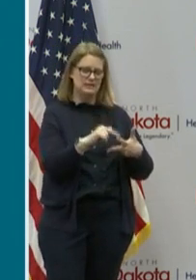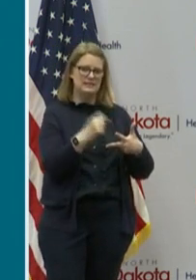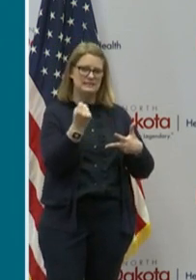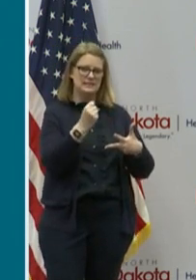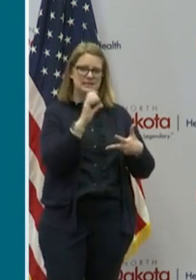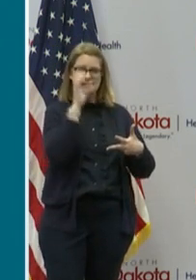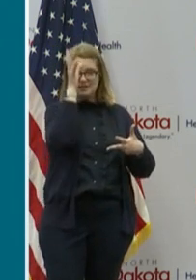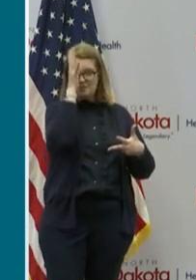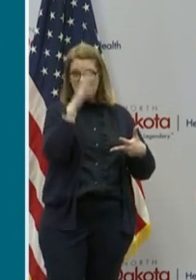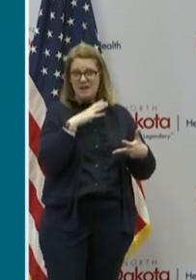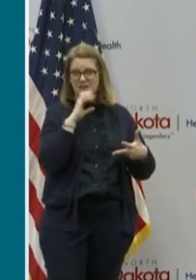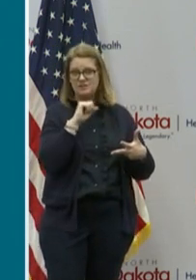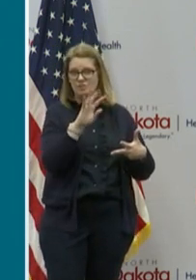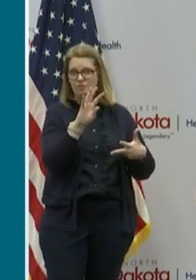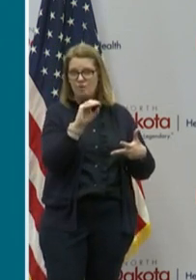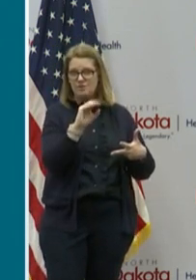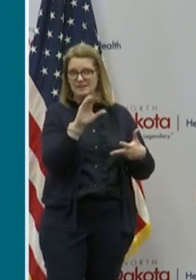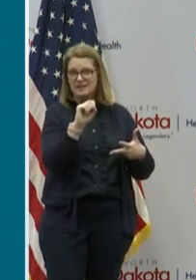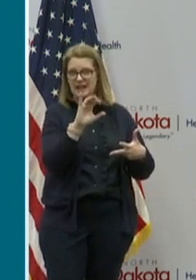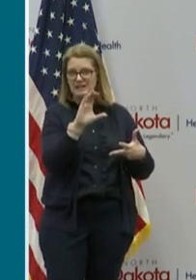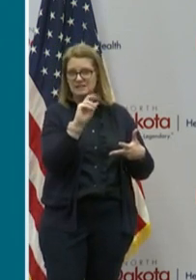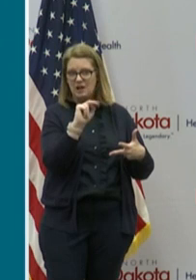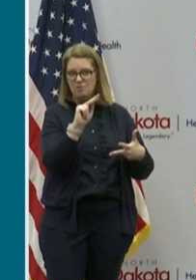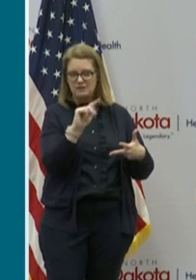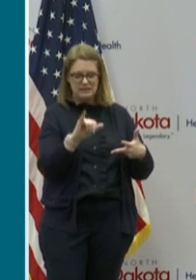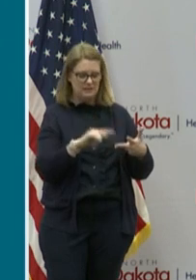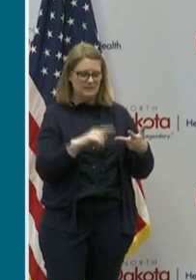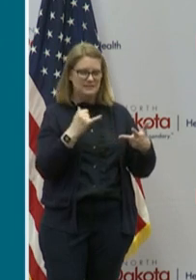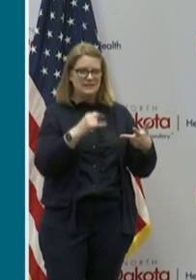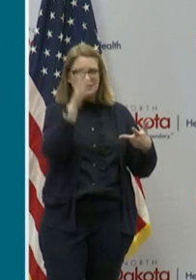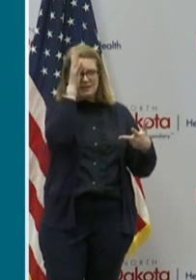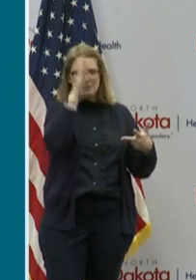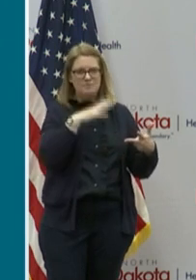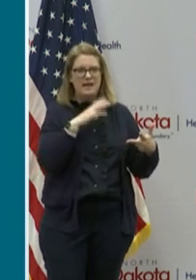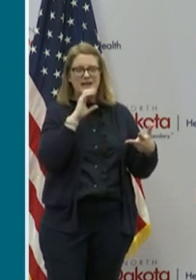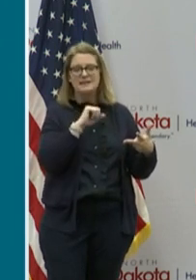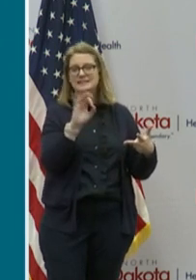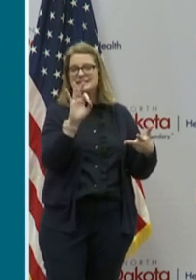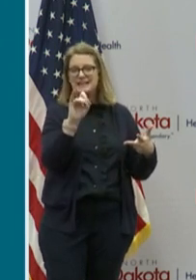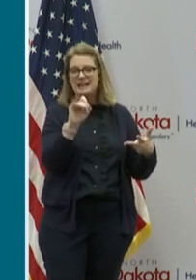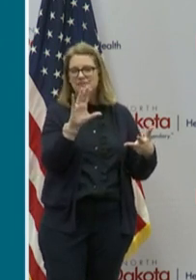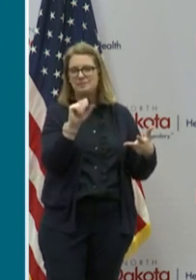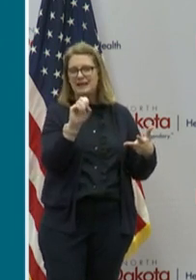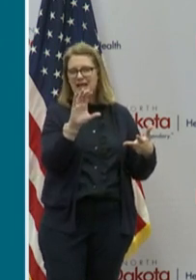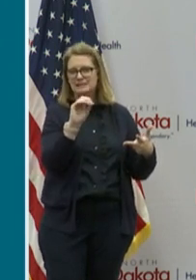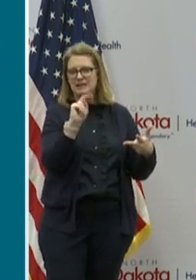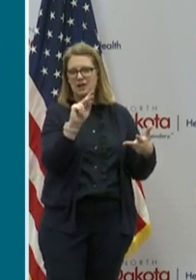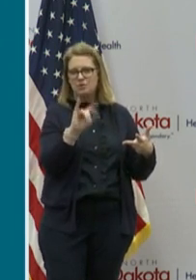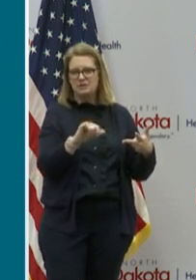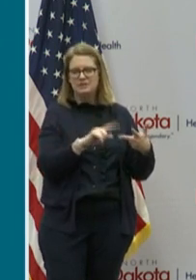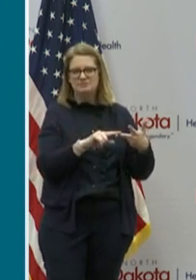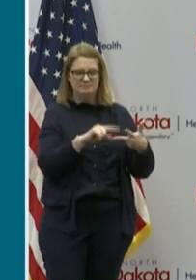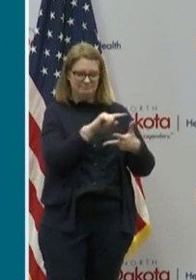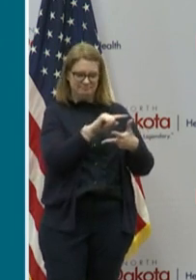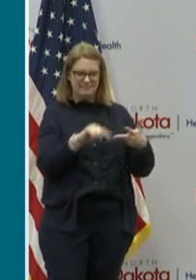WITH COVID-19. ON SATURDAY, A MAN IN HIS 90s FROM KASS COUNTY, ON SATURDAY, A